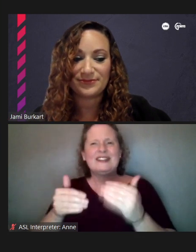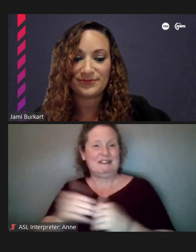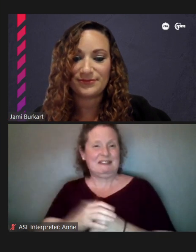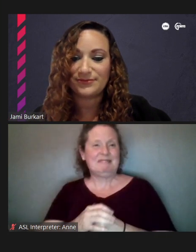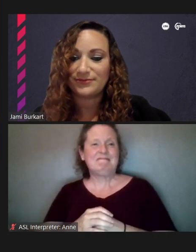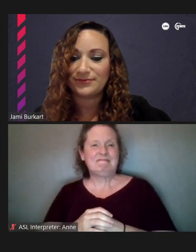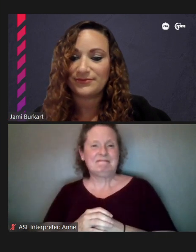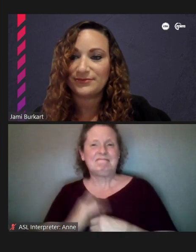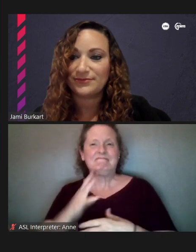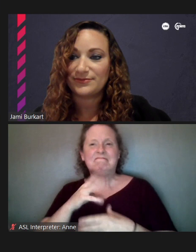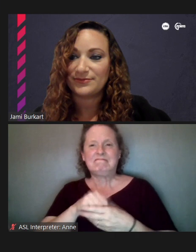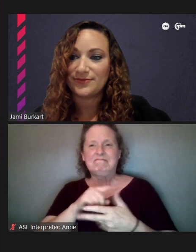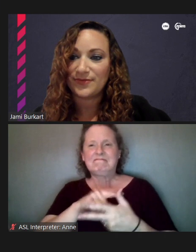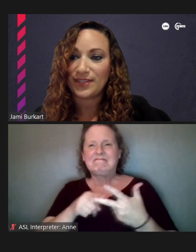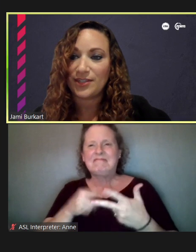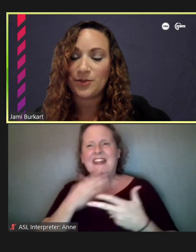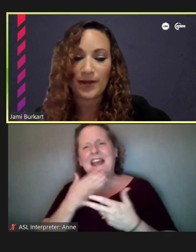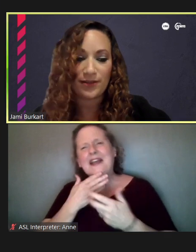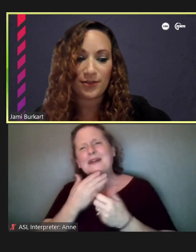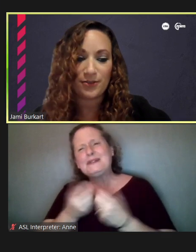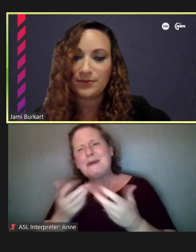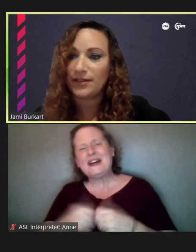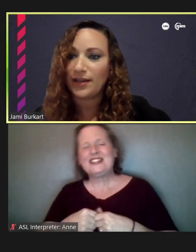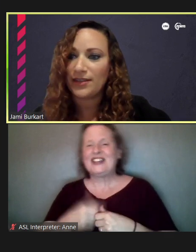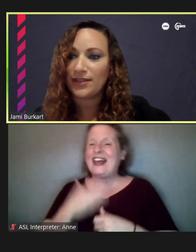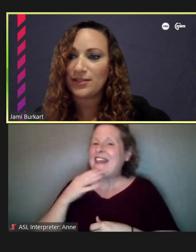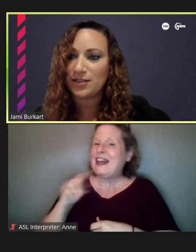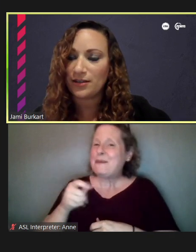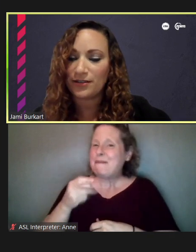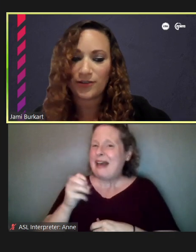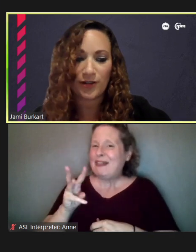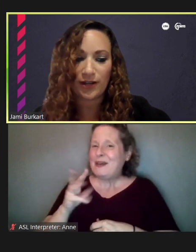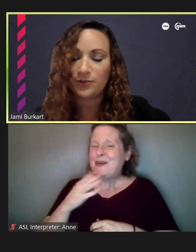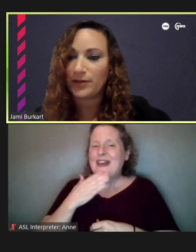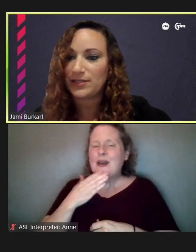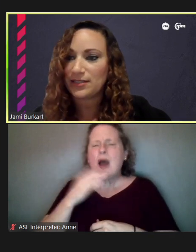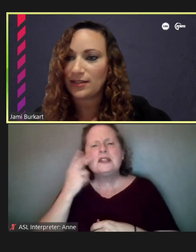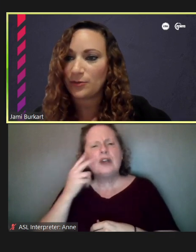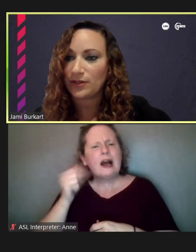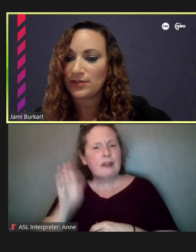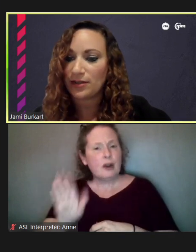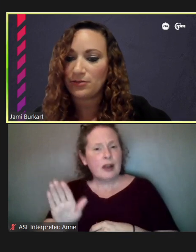Thank you very much. Thank you, Matthew. I think I saw another hand raised and then it went down.